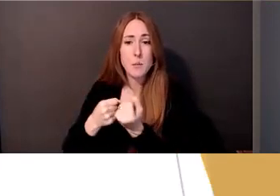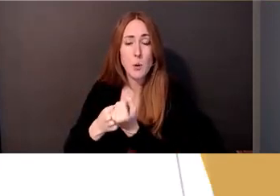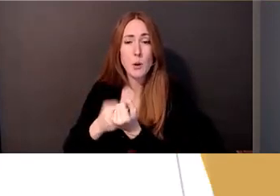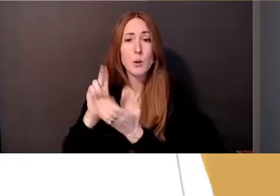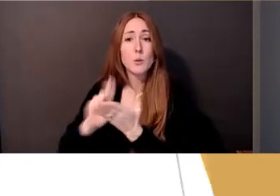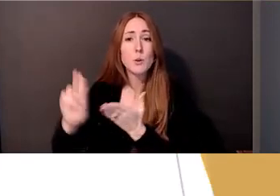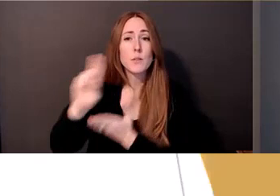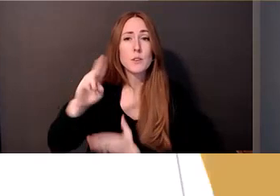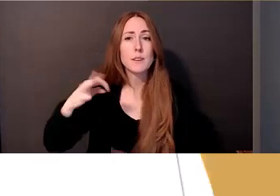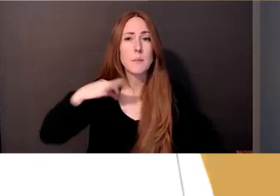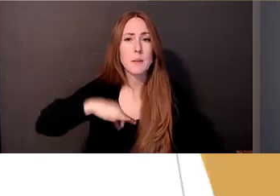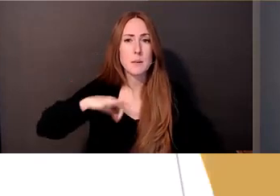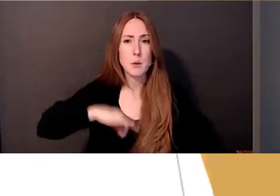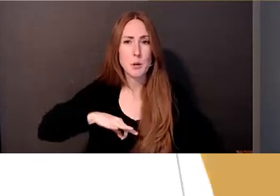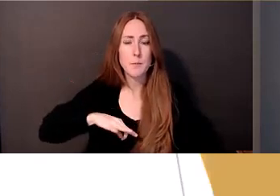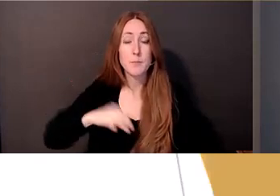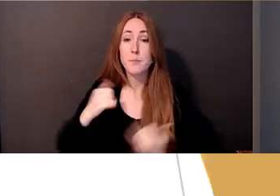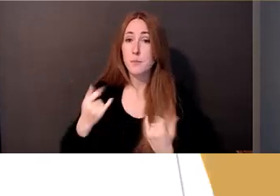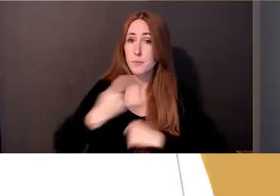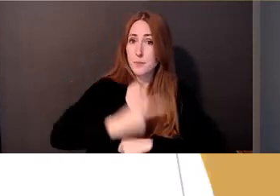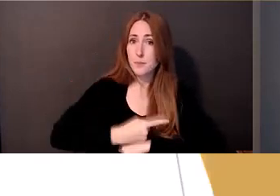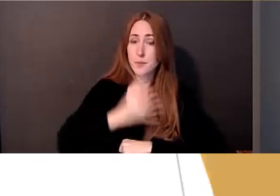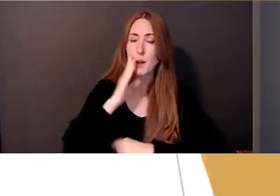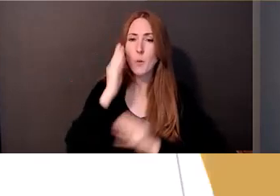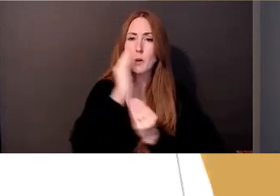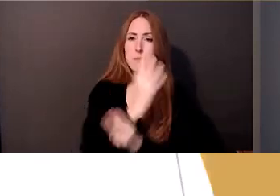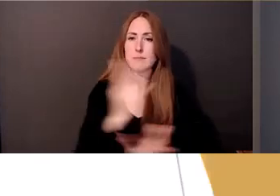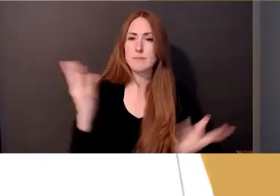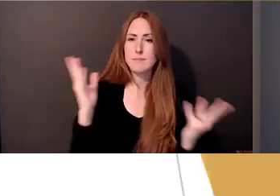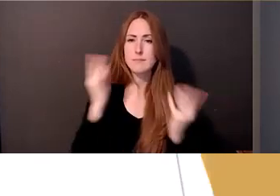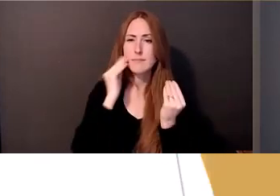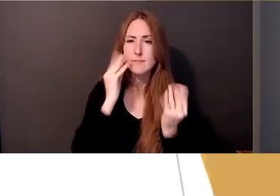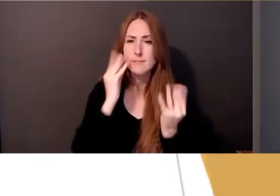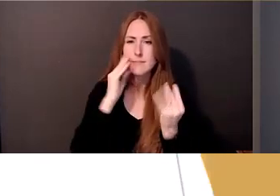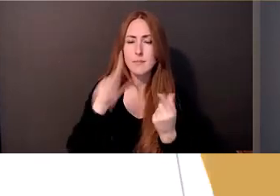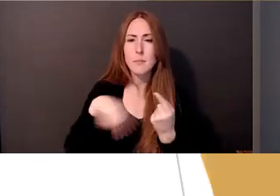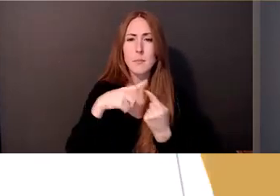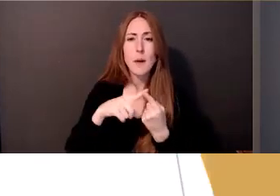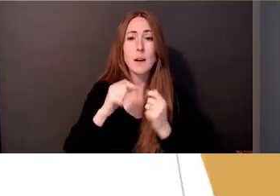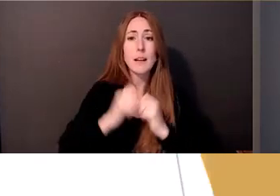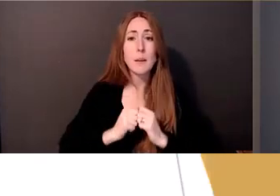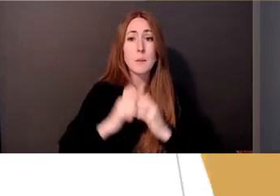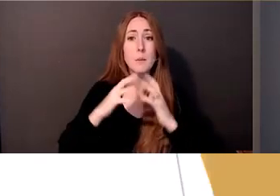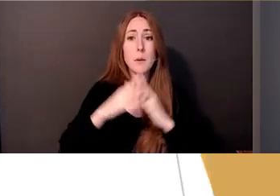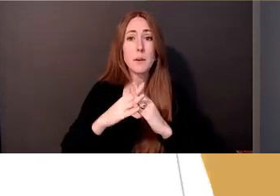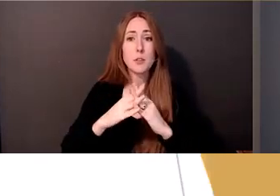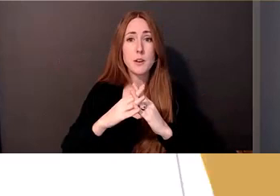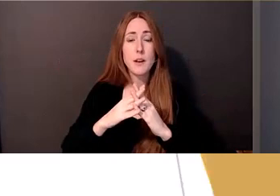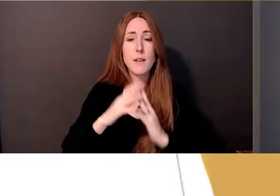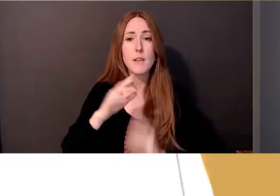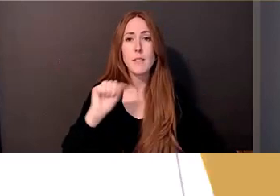And today I'll be sharing some information about the implementation of an aging-in-place intervention.